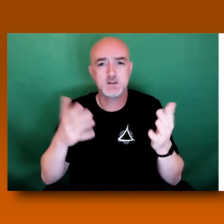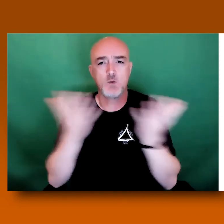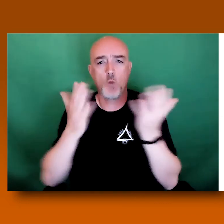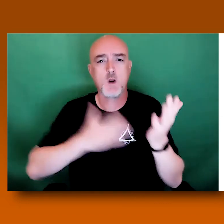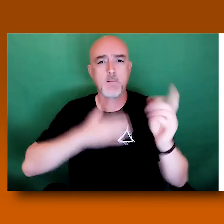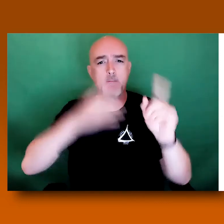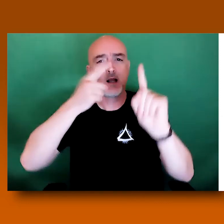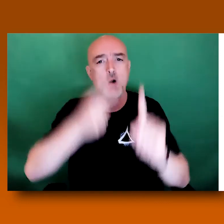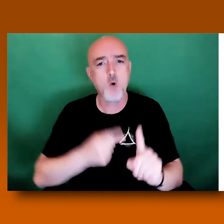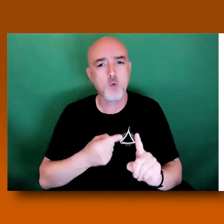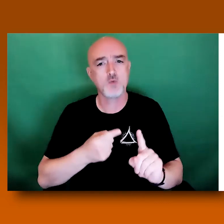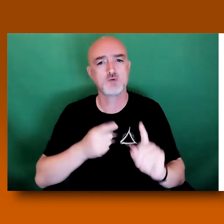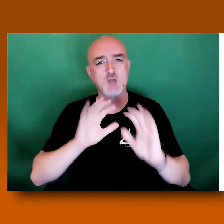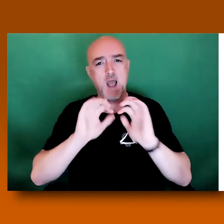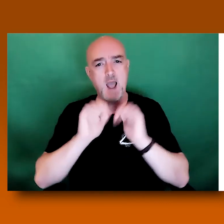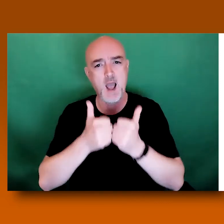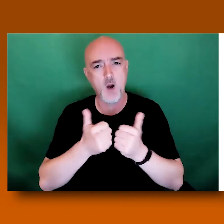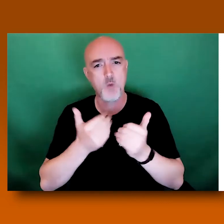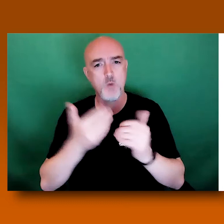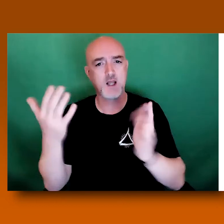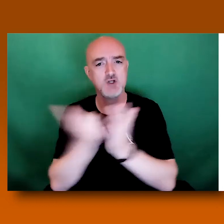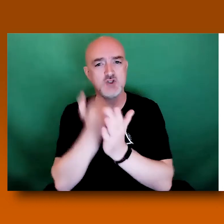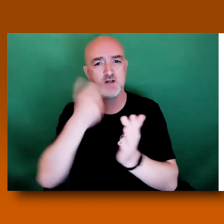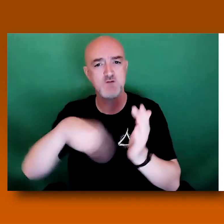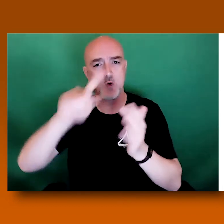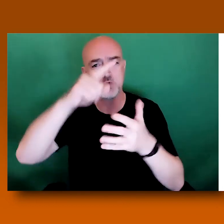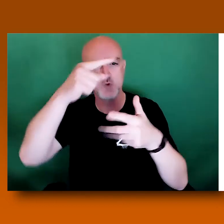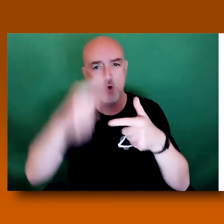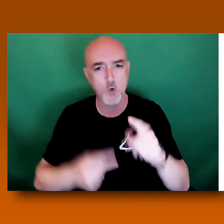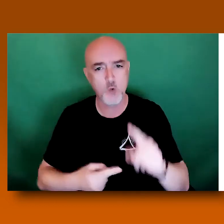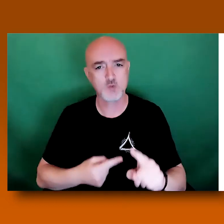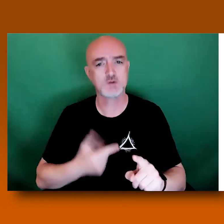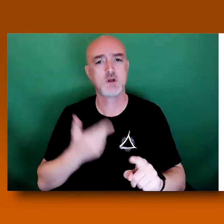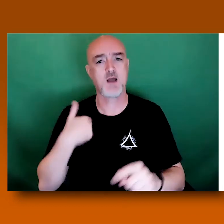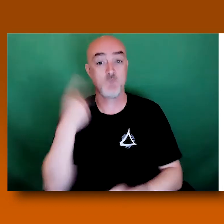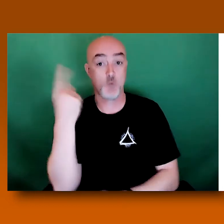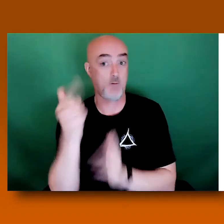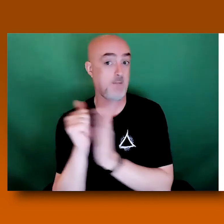What are my goals of what I want to see accomplished and how do I achieve them?